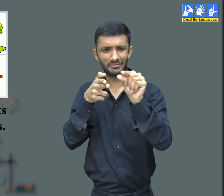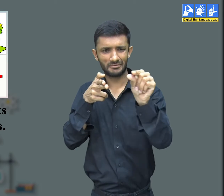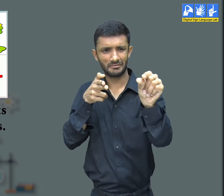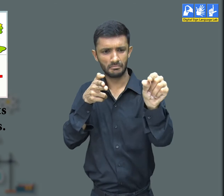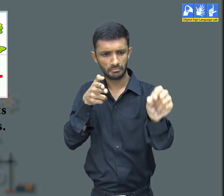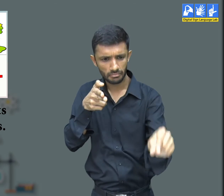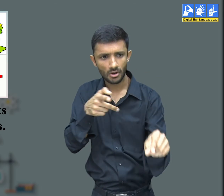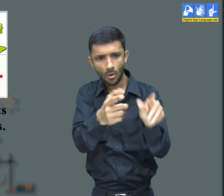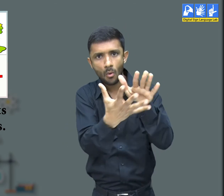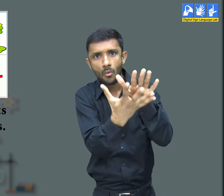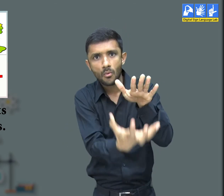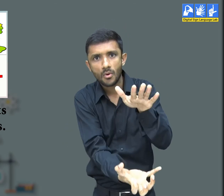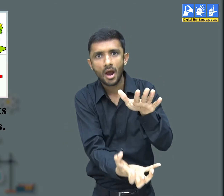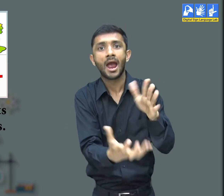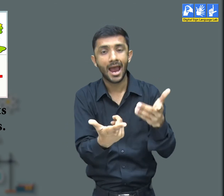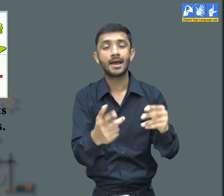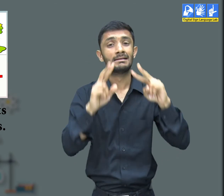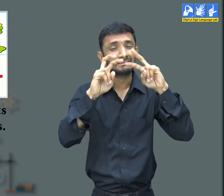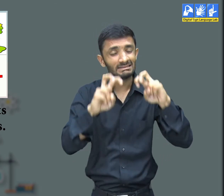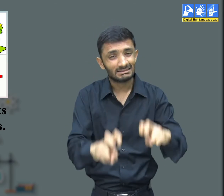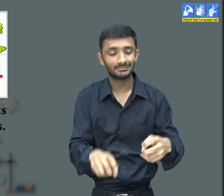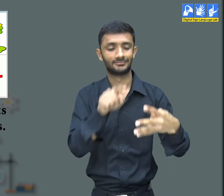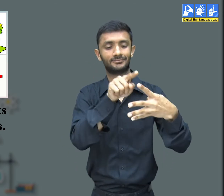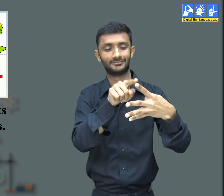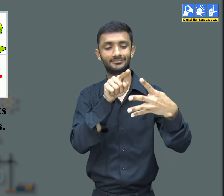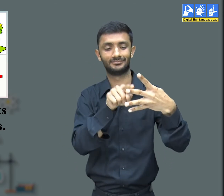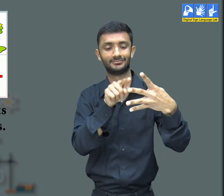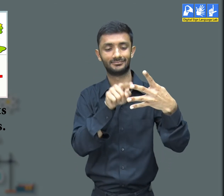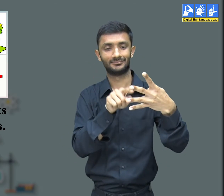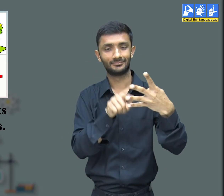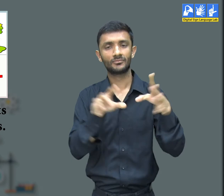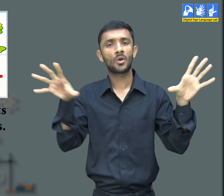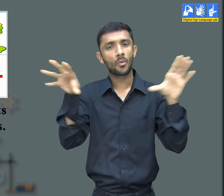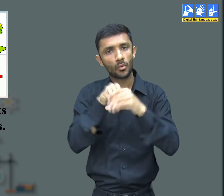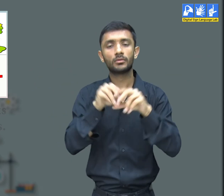or when we shoot a bullet and after a while its trajectory changes due to gravity.